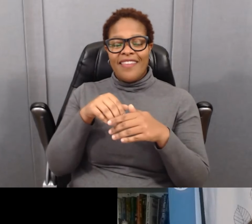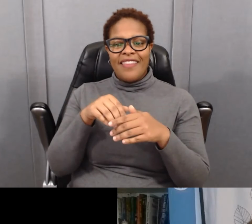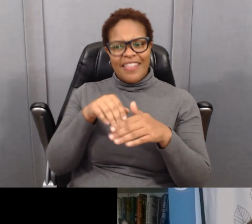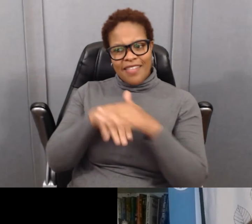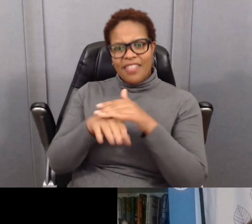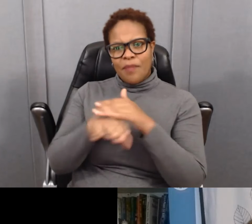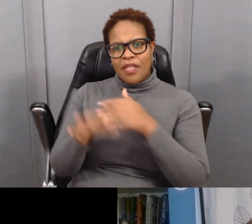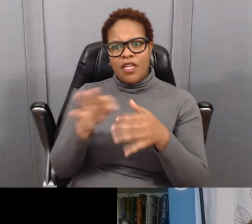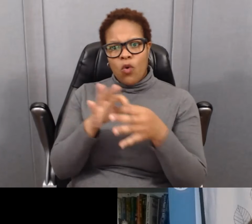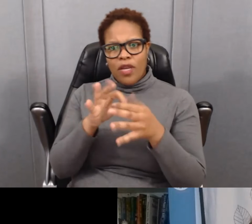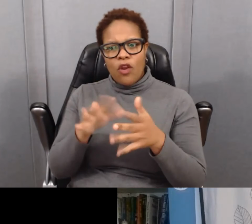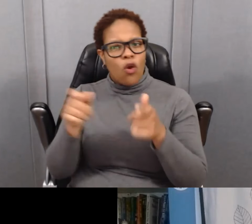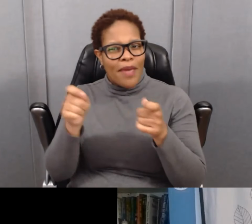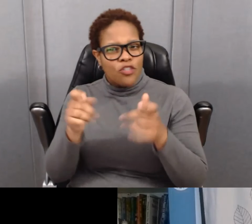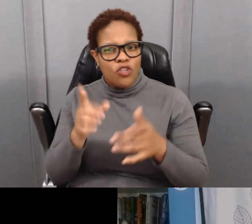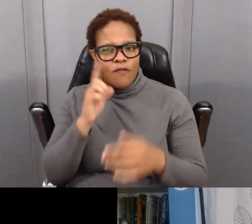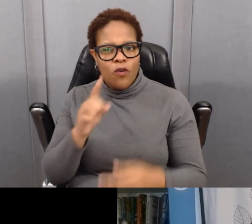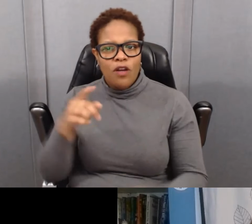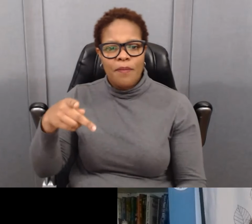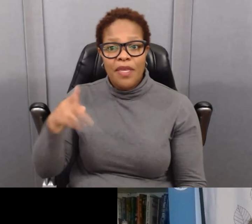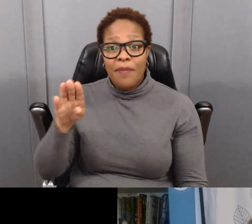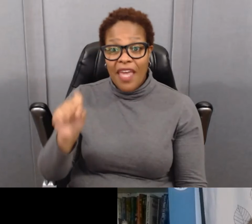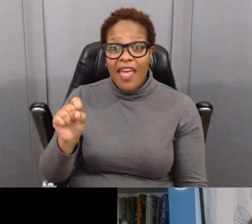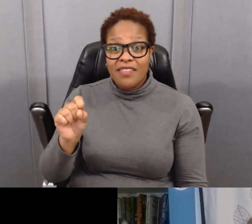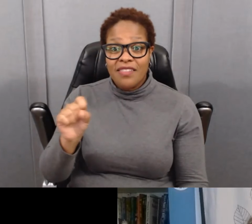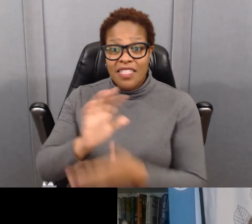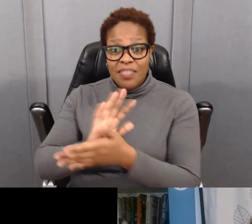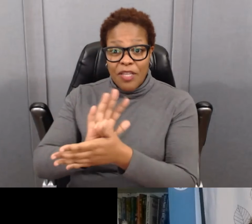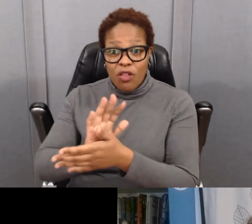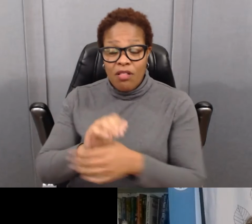accessibility manager for a PBS special? Yeah, yeah, yeah, yeah.